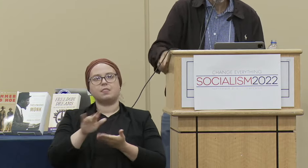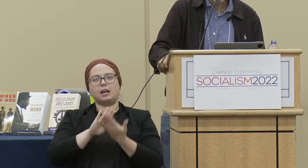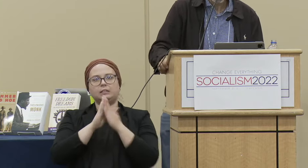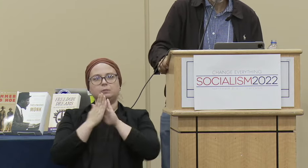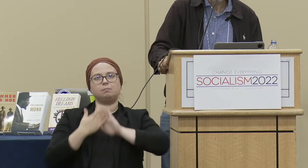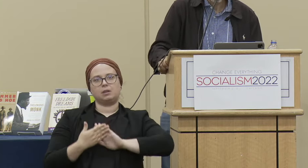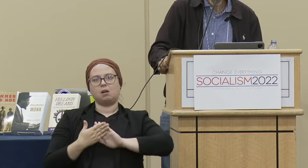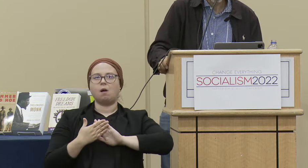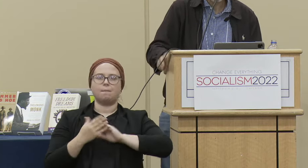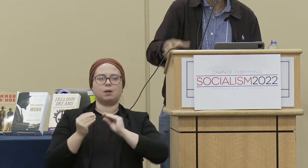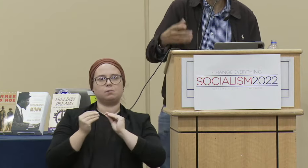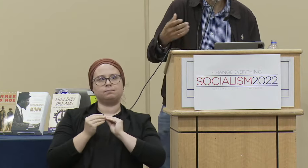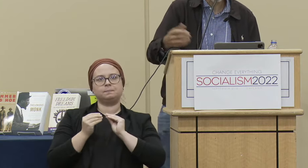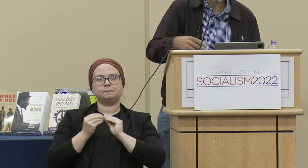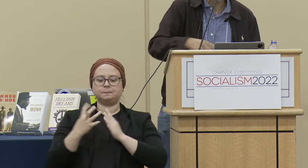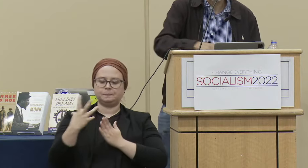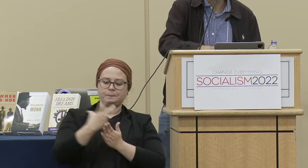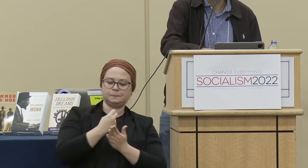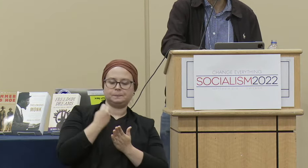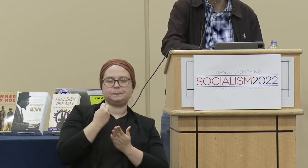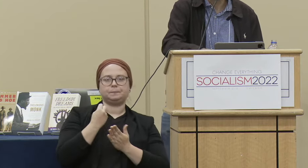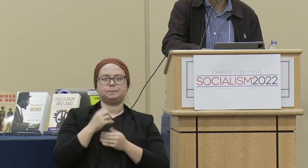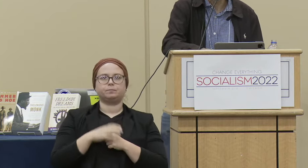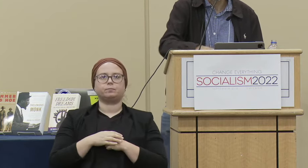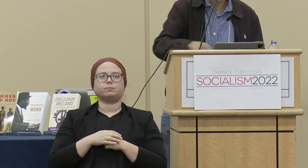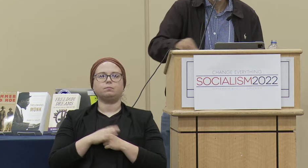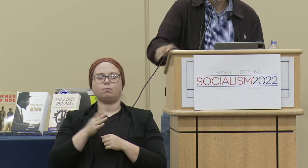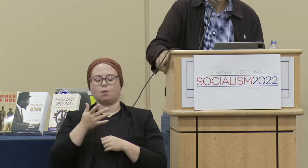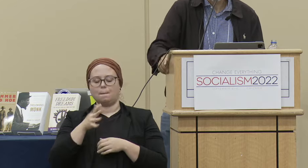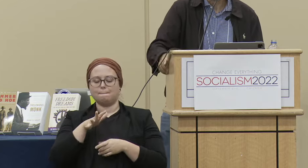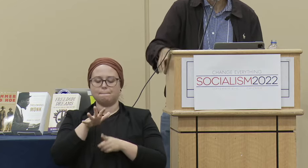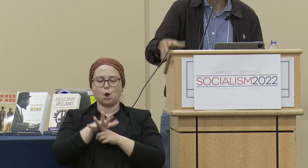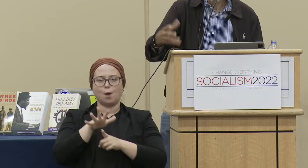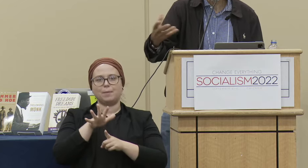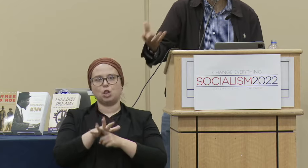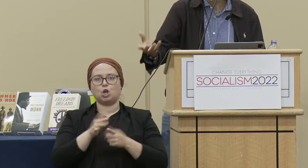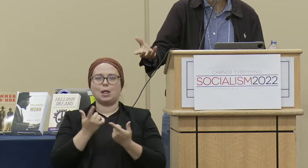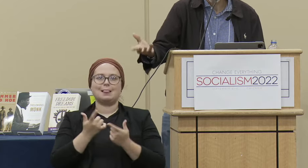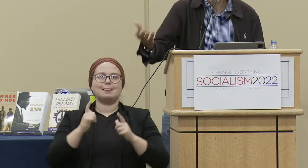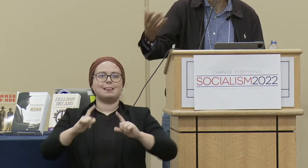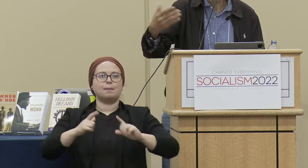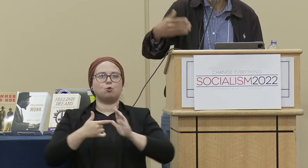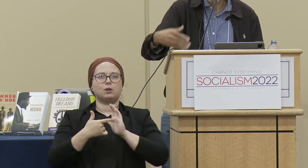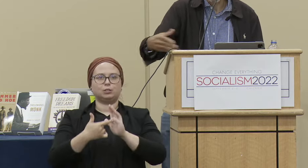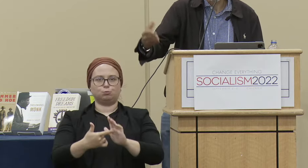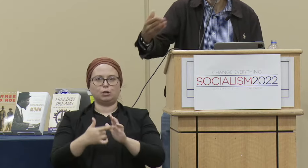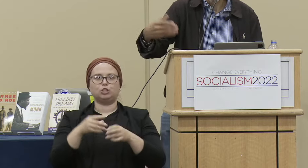Reparations is becoming the latest hustle. Let me explain what I mean by that and what I'm trying to do . Mainly in